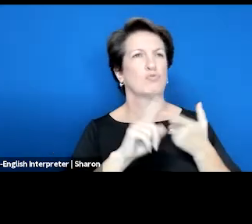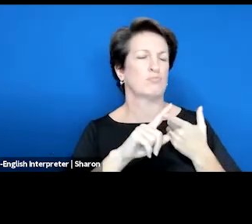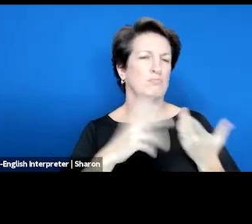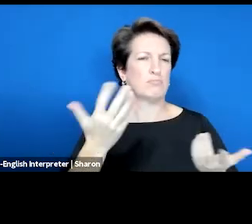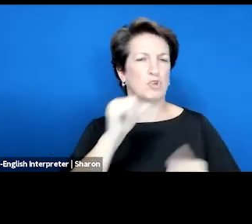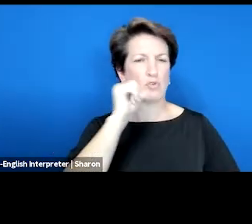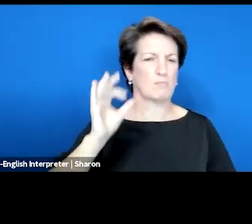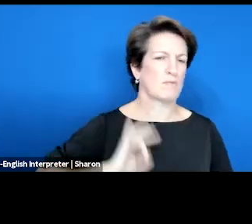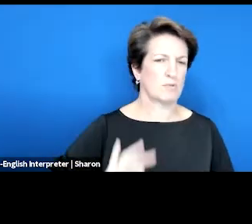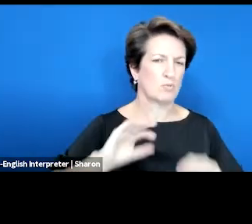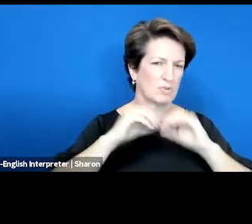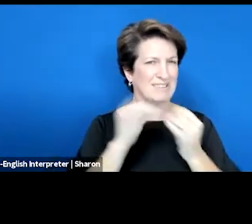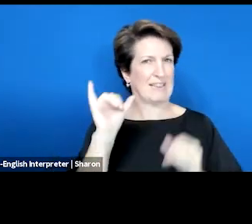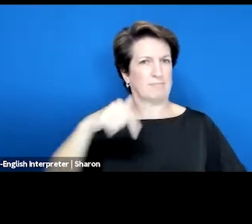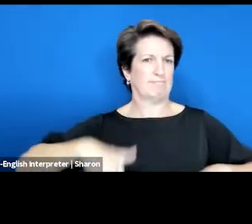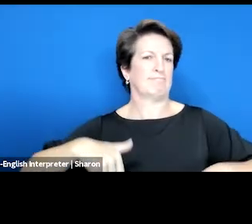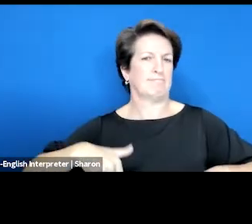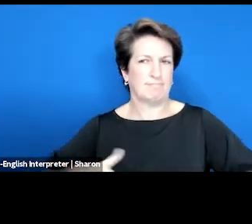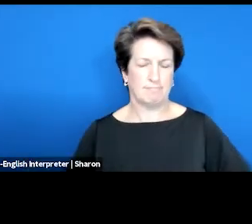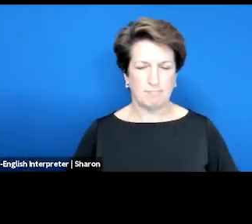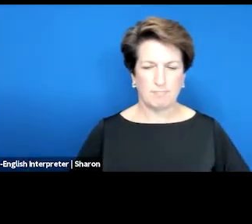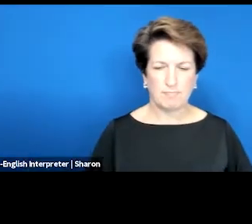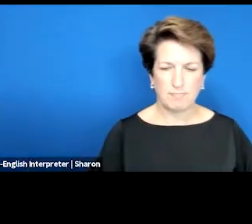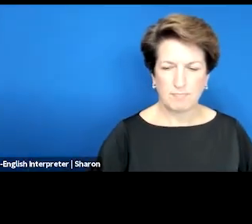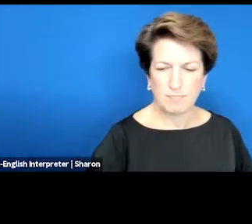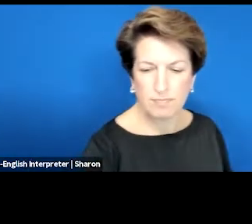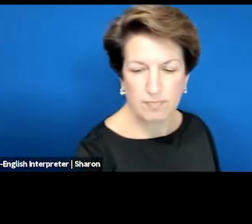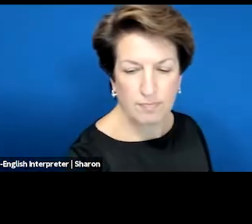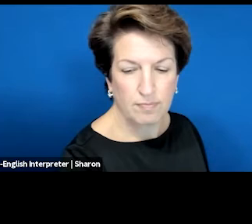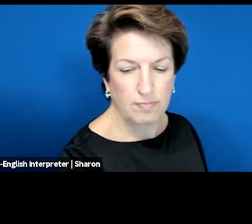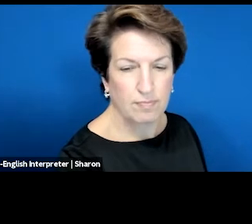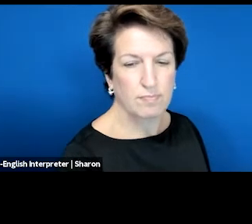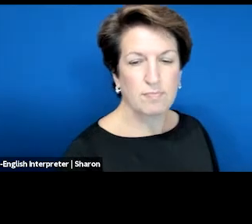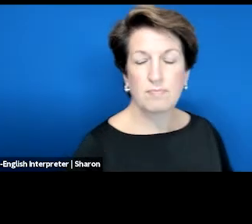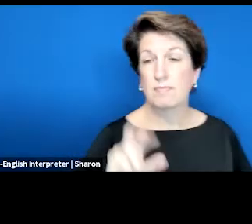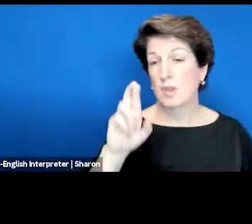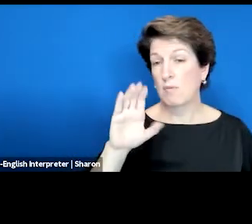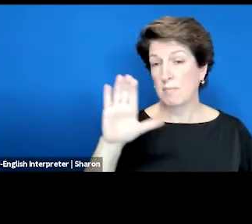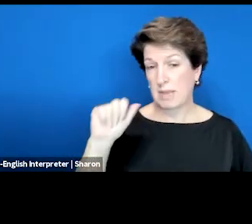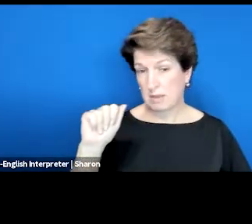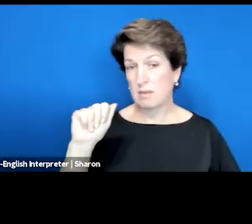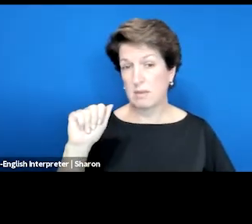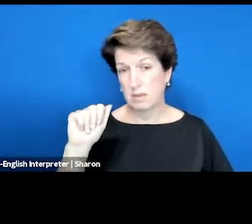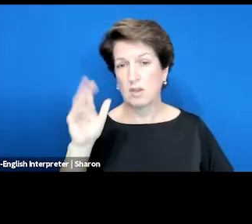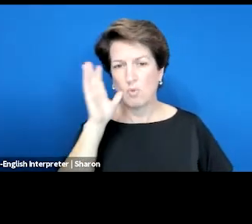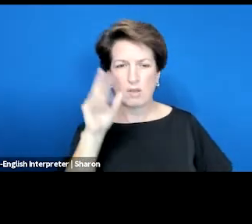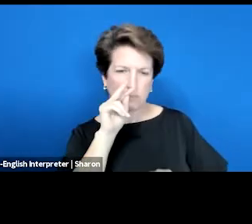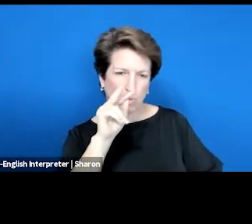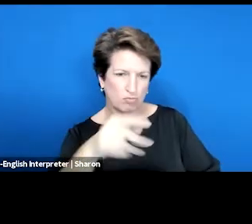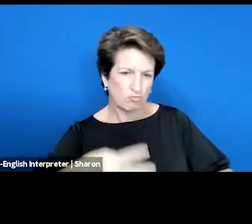services for us today. Making events accessible to the disabled